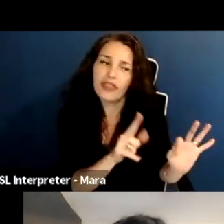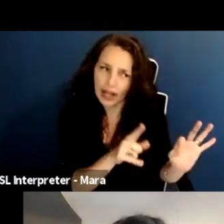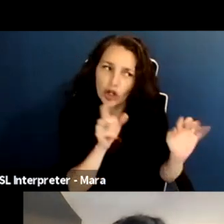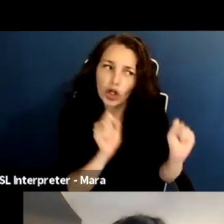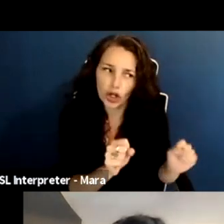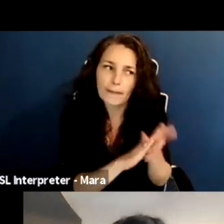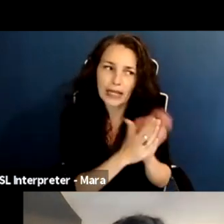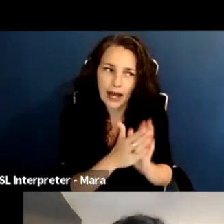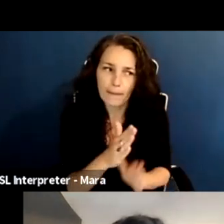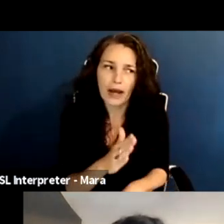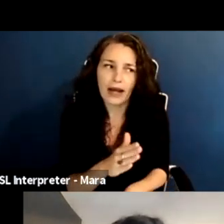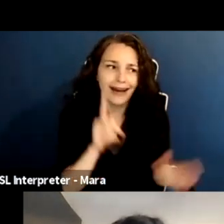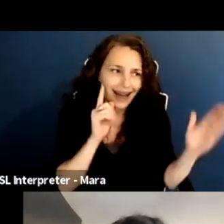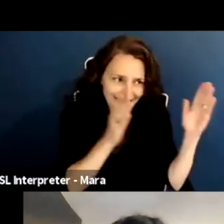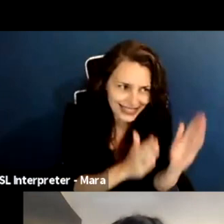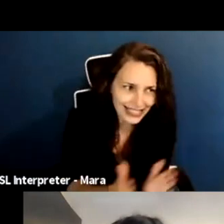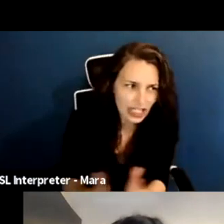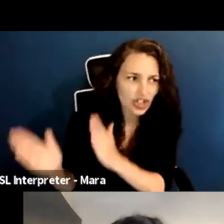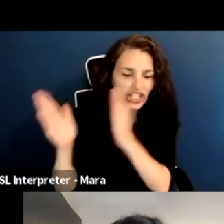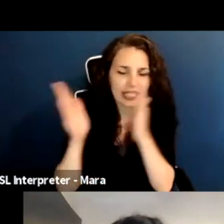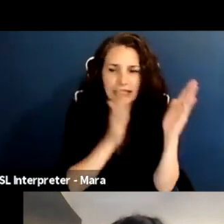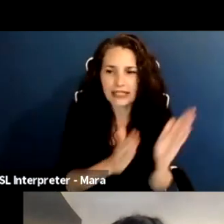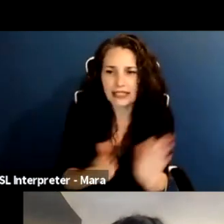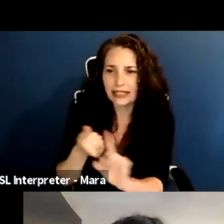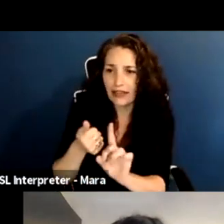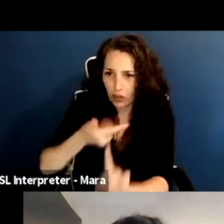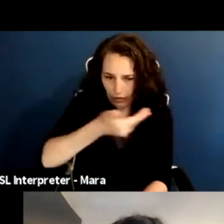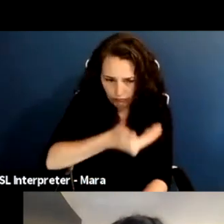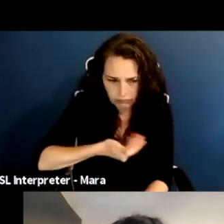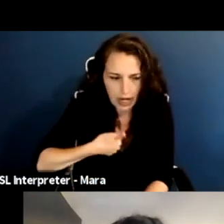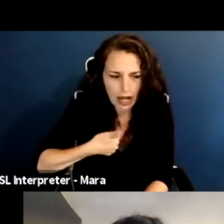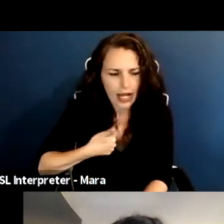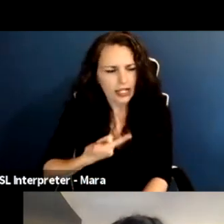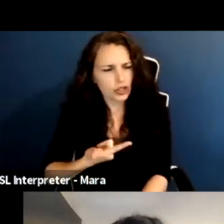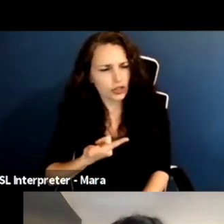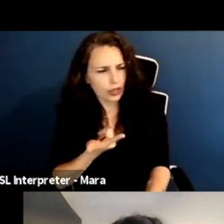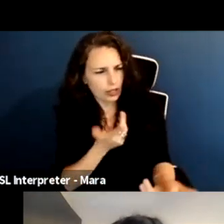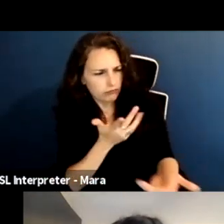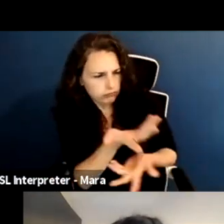They brought me in to work on what that might look like, feel like, how we could make something